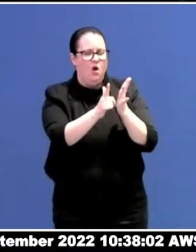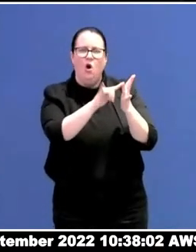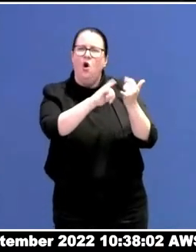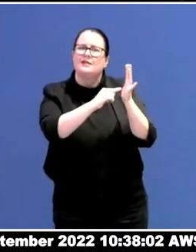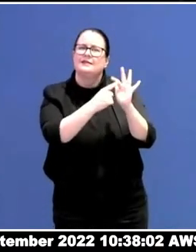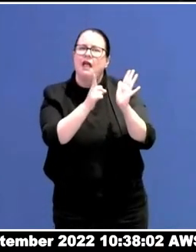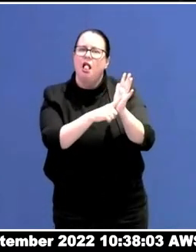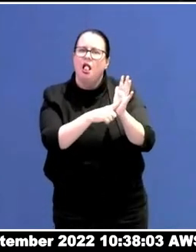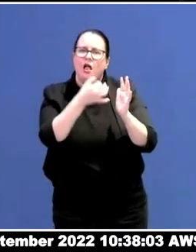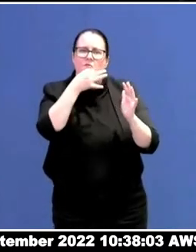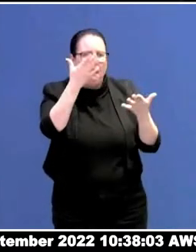which is not suitable at all.